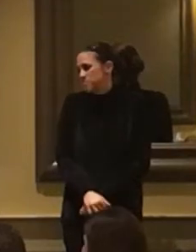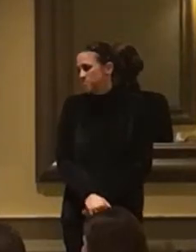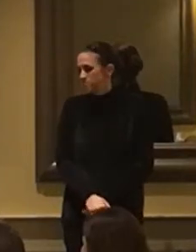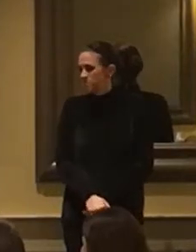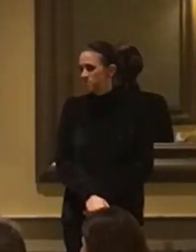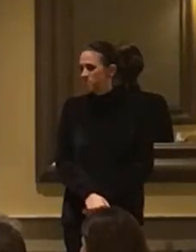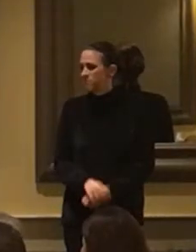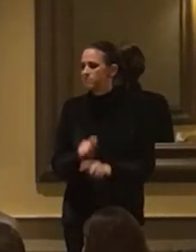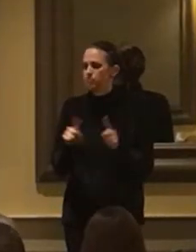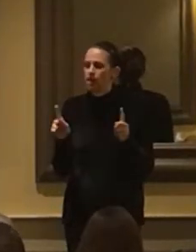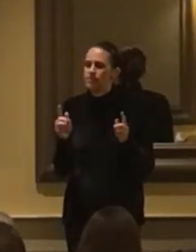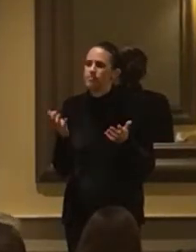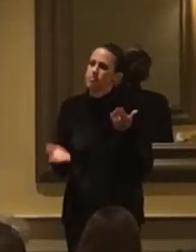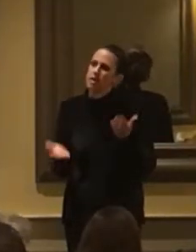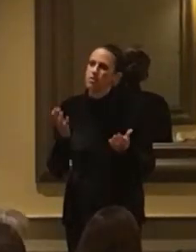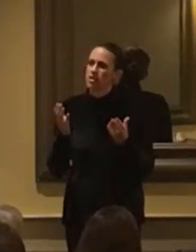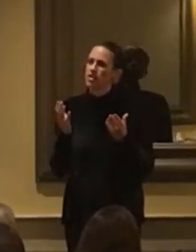But the way that it could be made easy